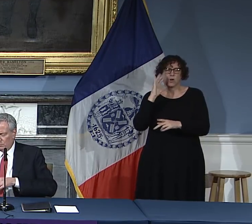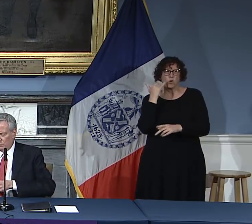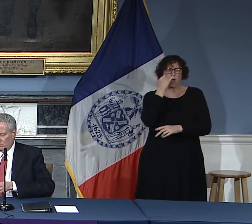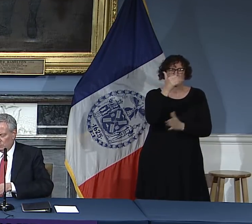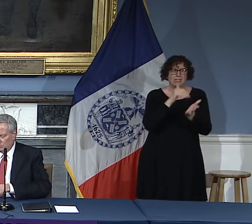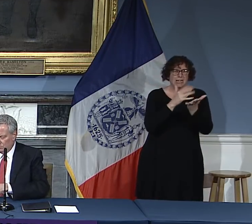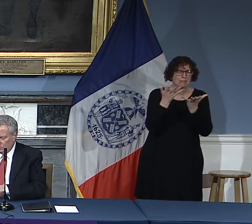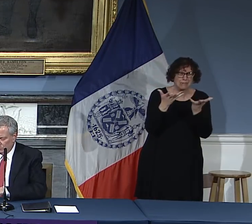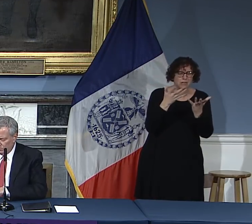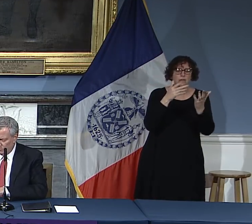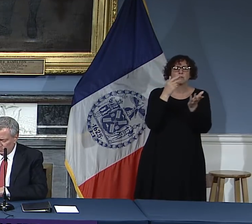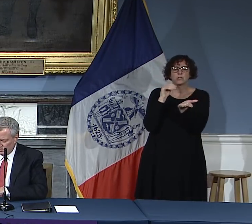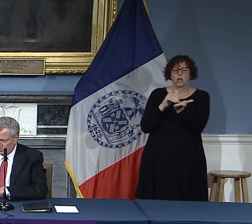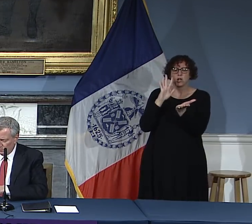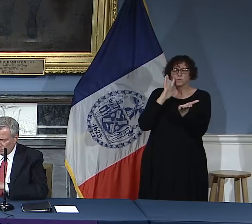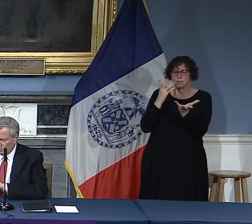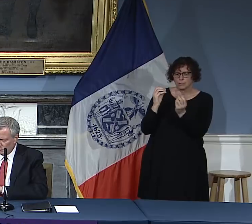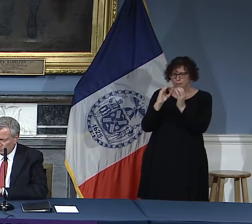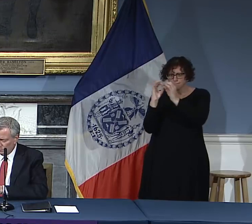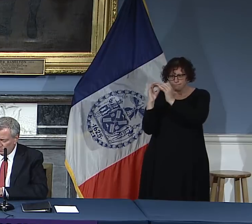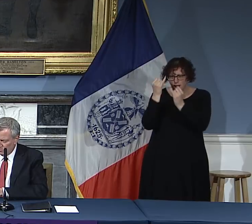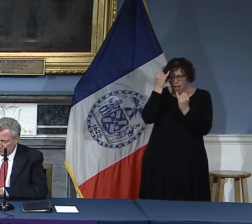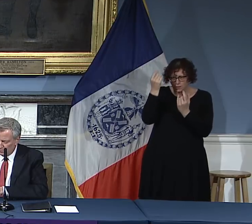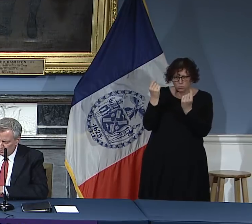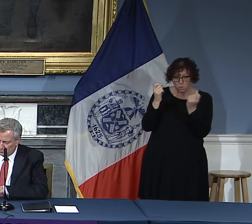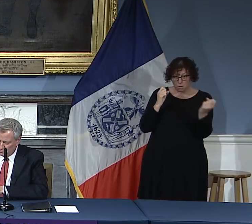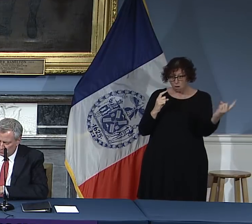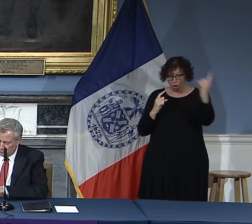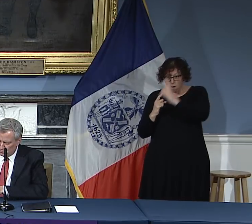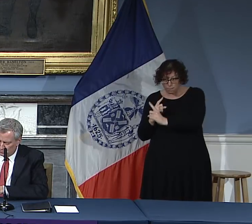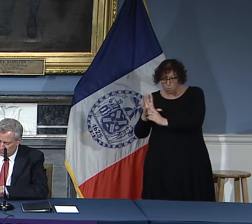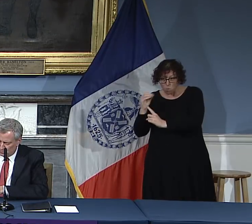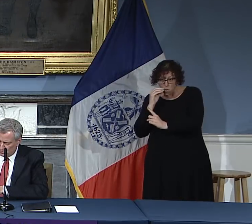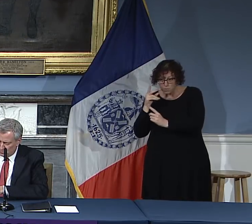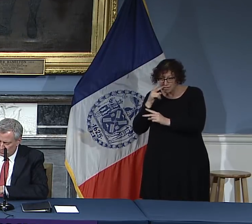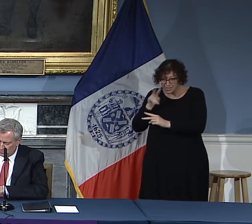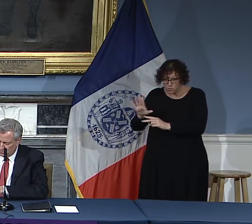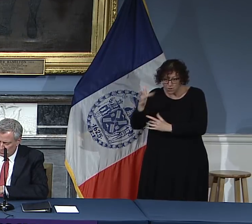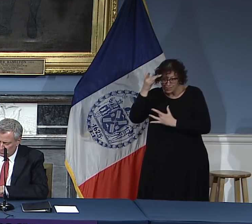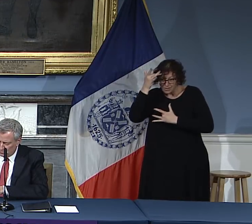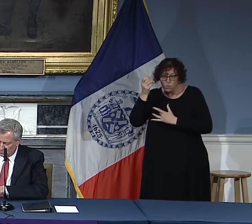PHYSICALLY DISTANCE, THIS IS A TIMEFO RUS TO COME TOGETHER OEMTINOALLY AND